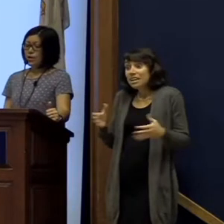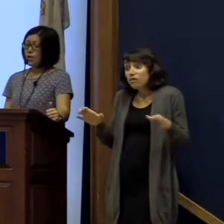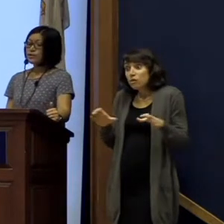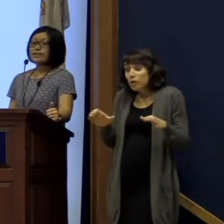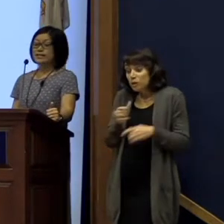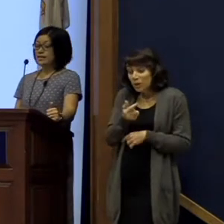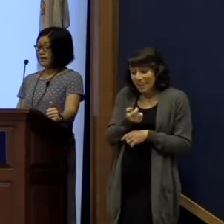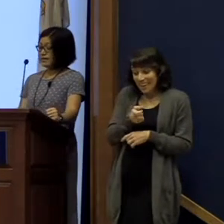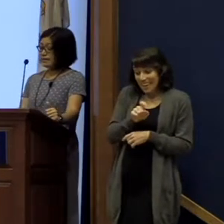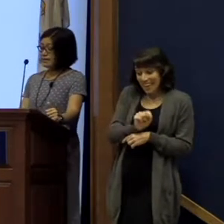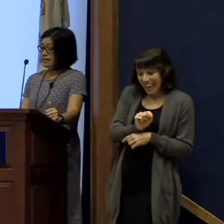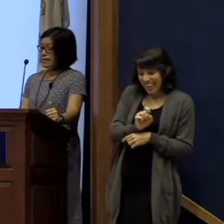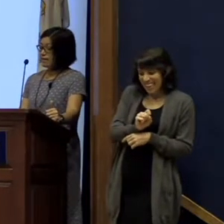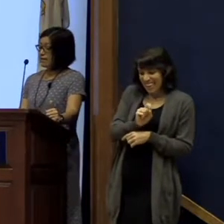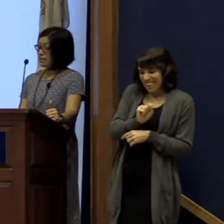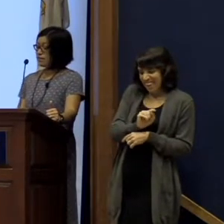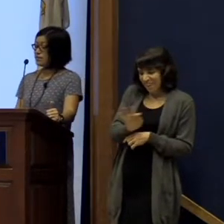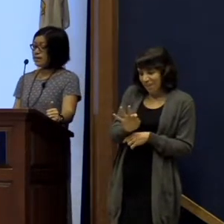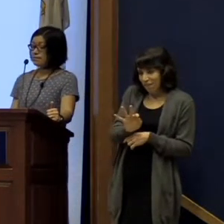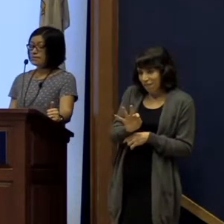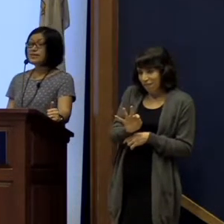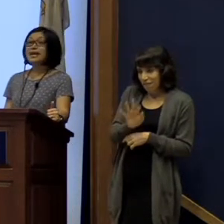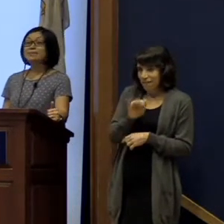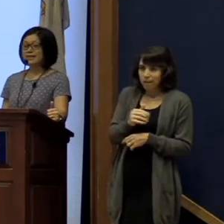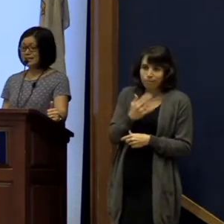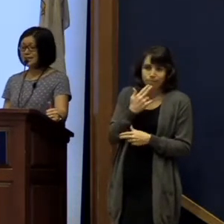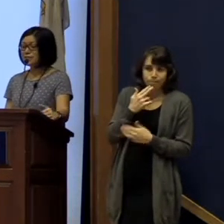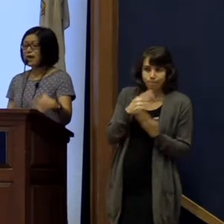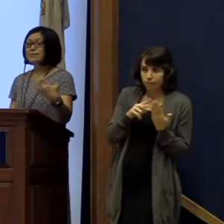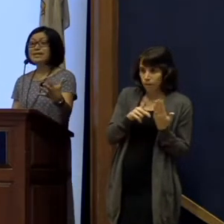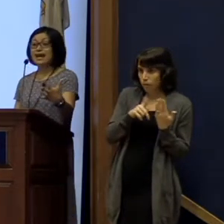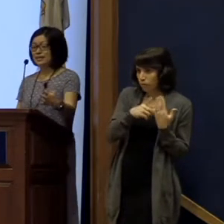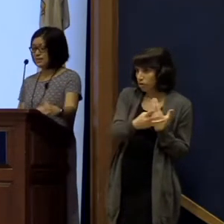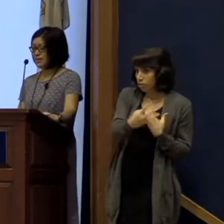Ultimately Jana has come up with a term to name and describe the kind of STEM